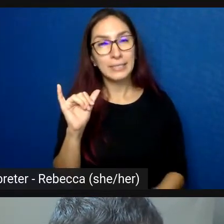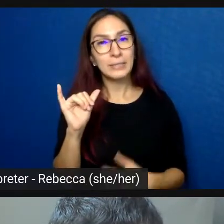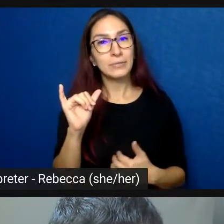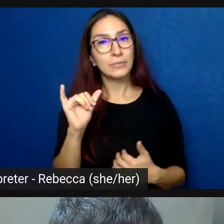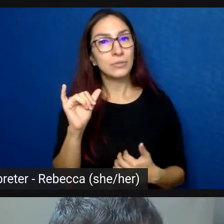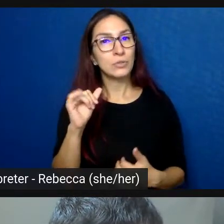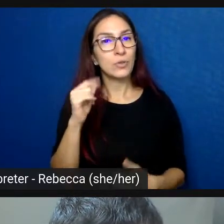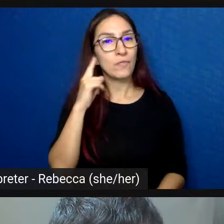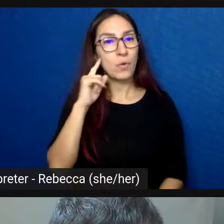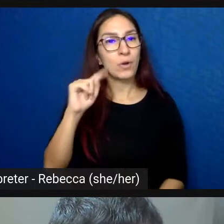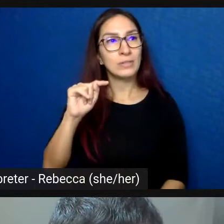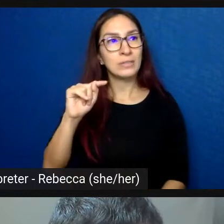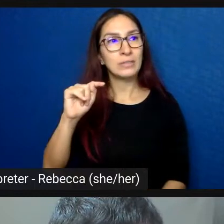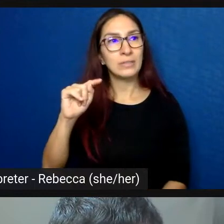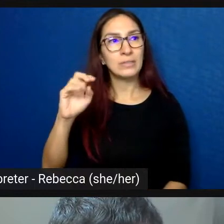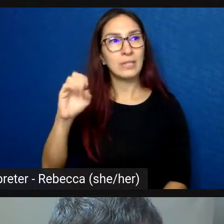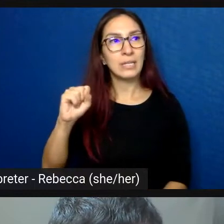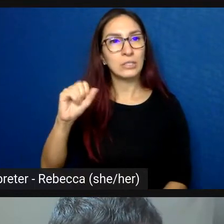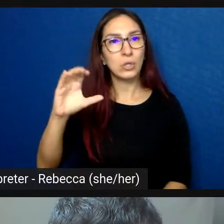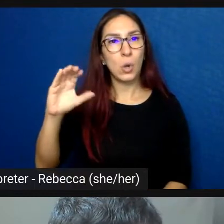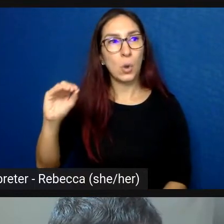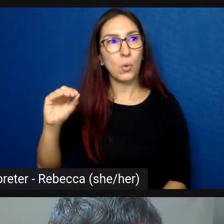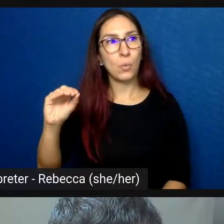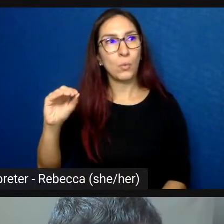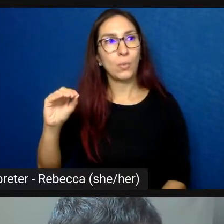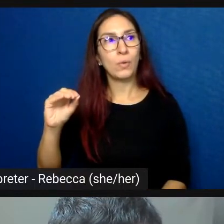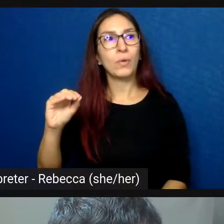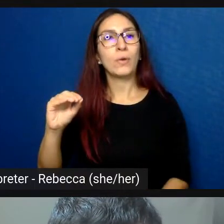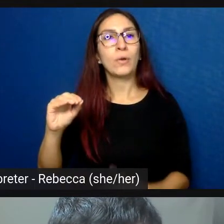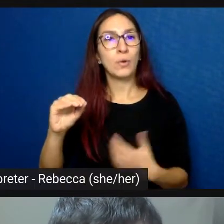Have you tried to register or would you like to show us how it works?